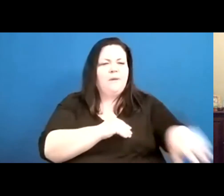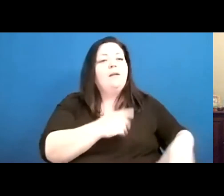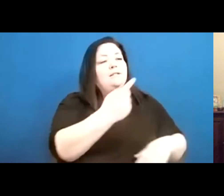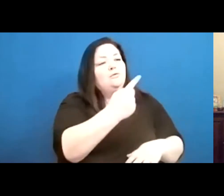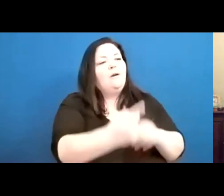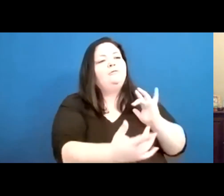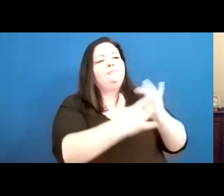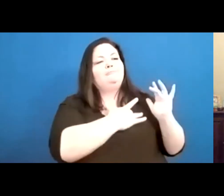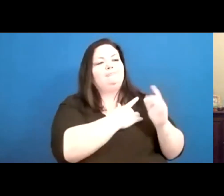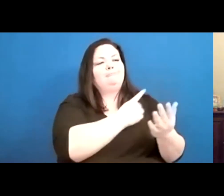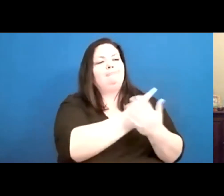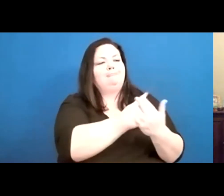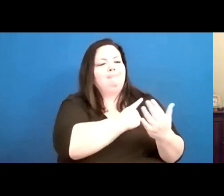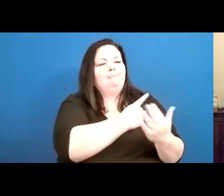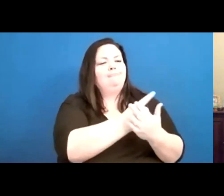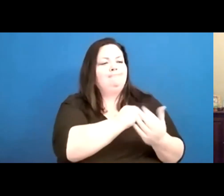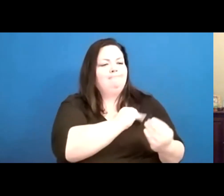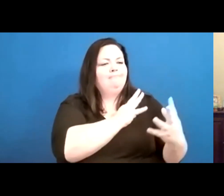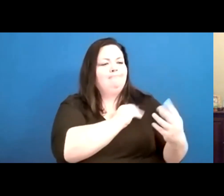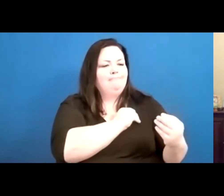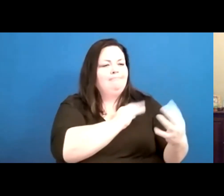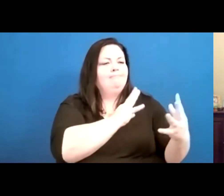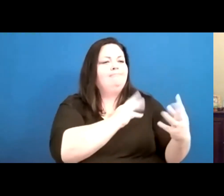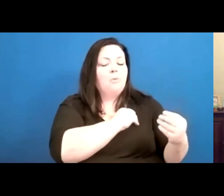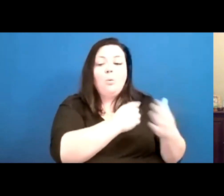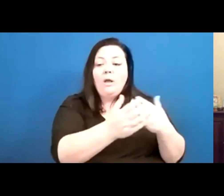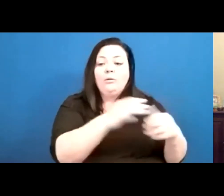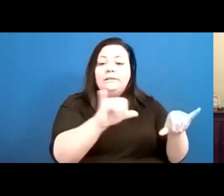beating in unison whether we are in the same room or hundreds of miles apart.